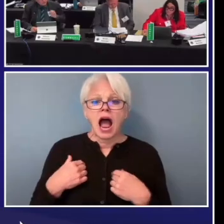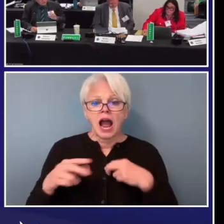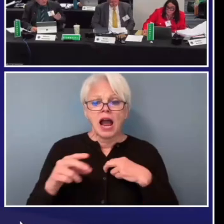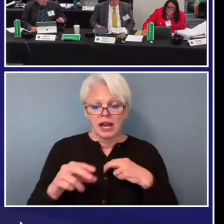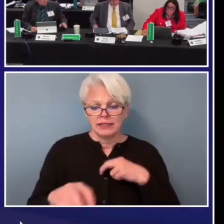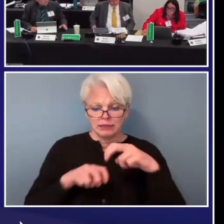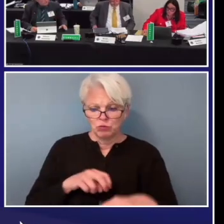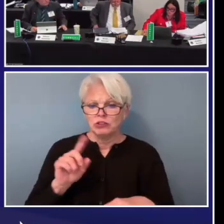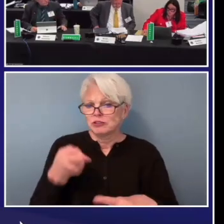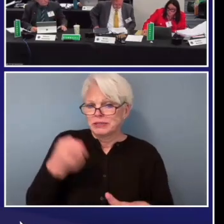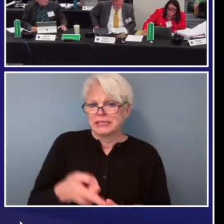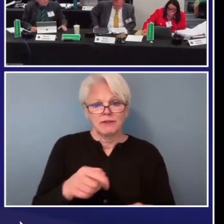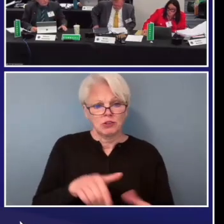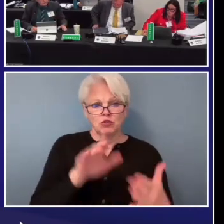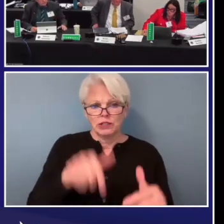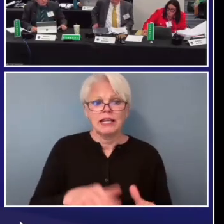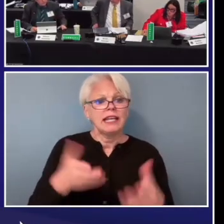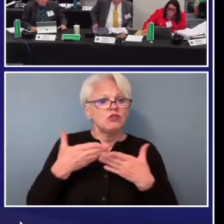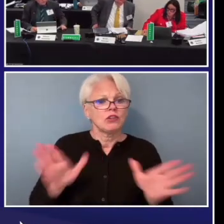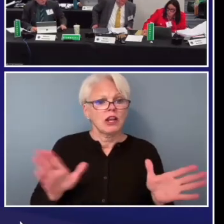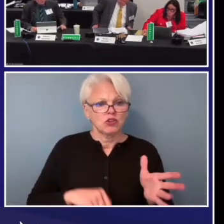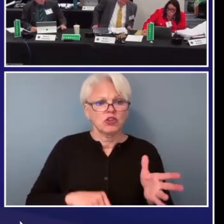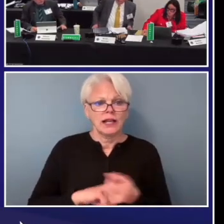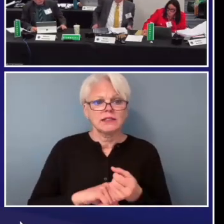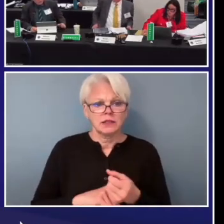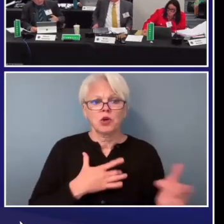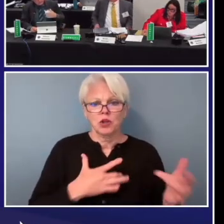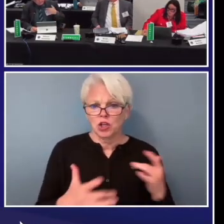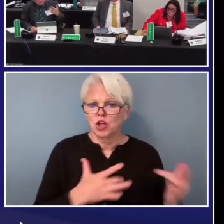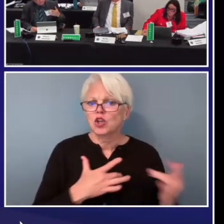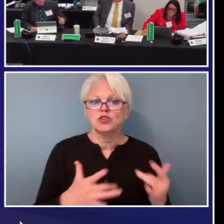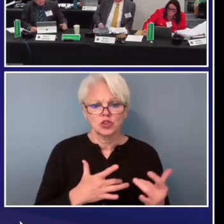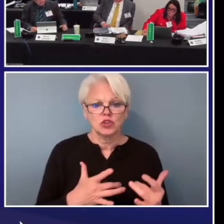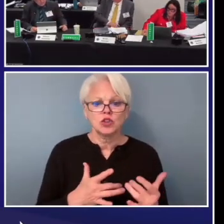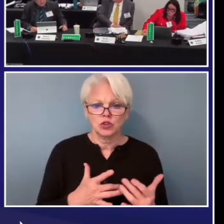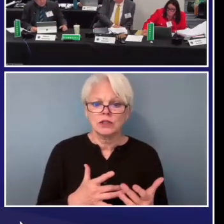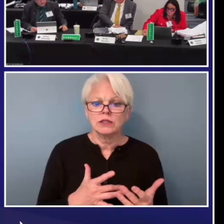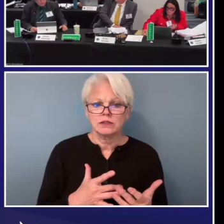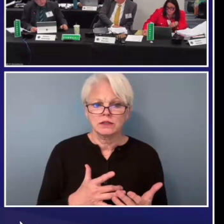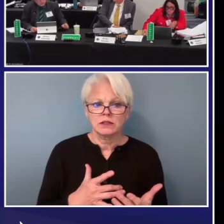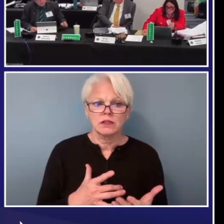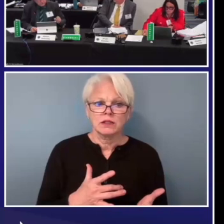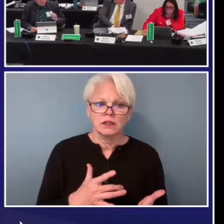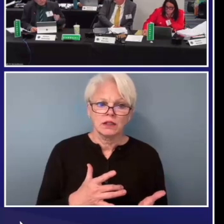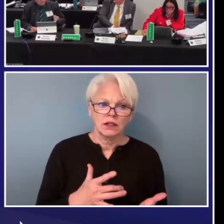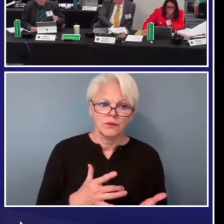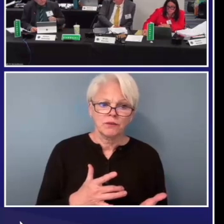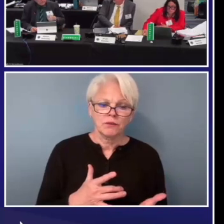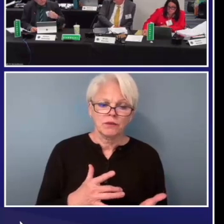in general, I'm supportive of the concern to, um, have, um, protections against sort